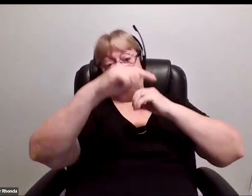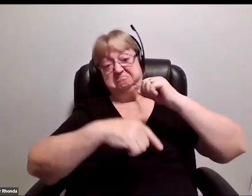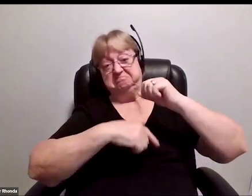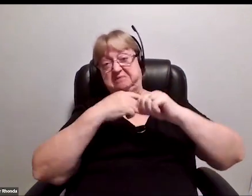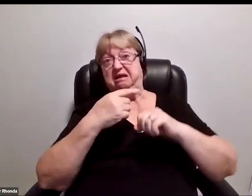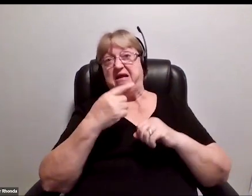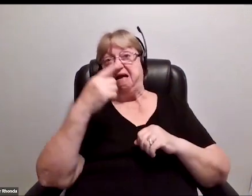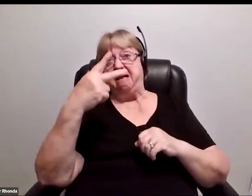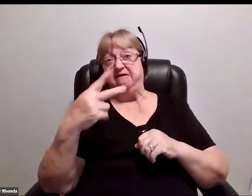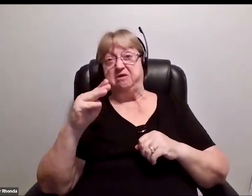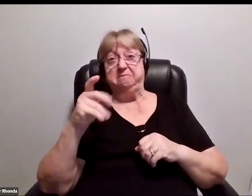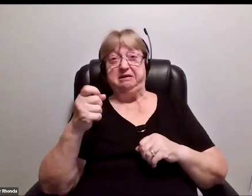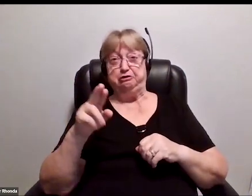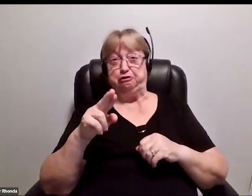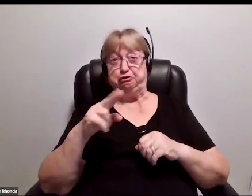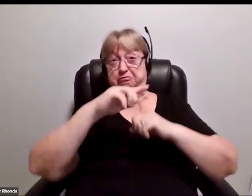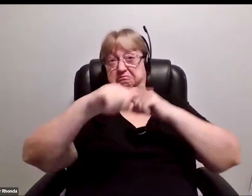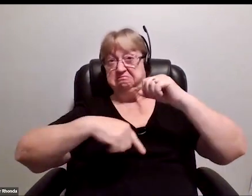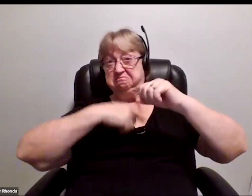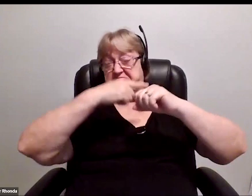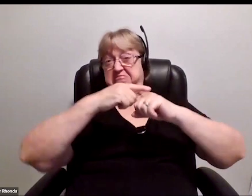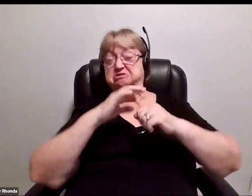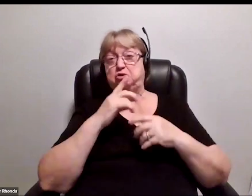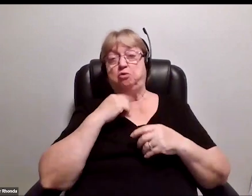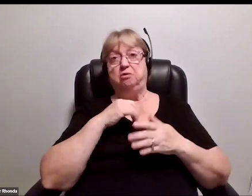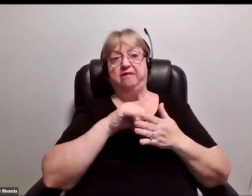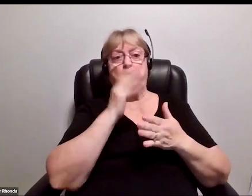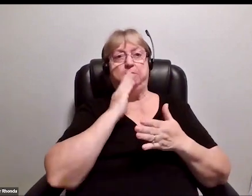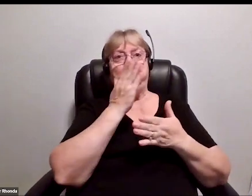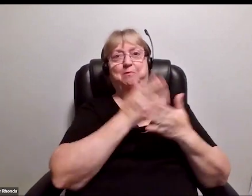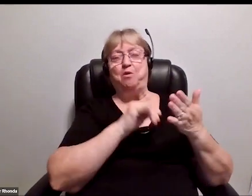This will be part of the multi-sensory poster. This way, students that are learning